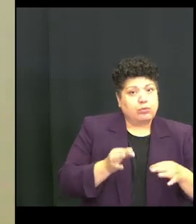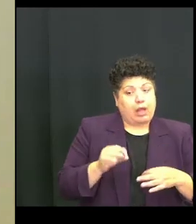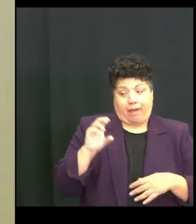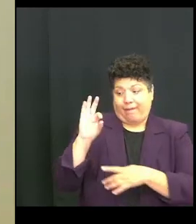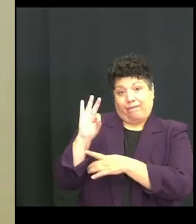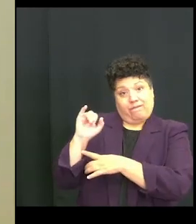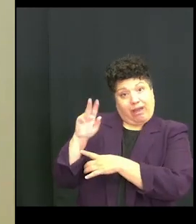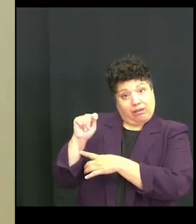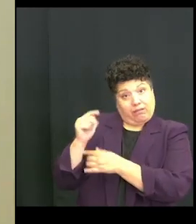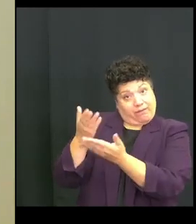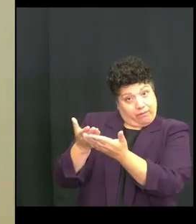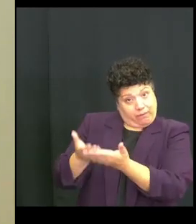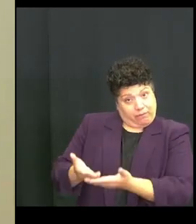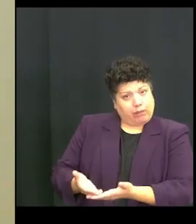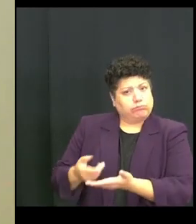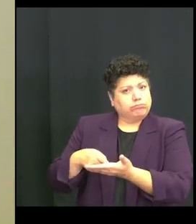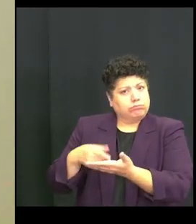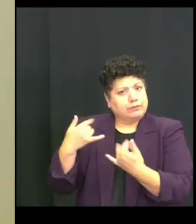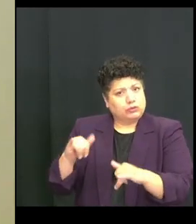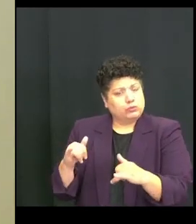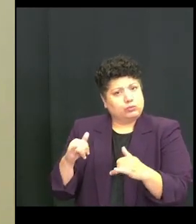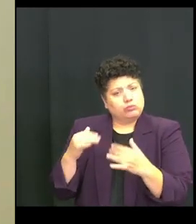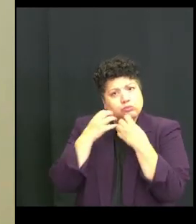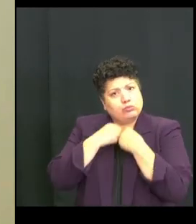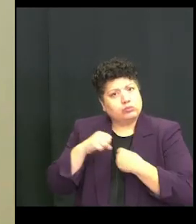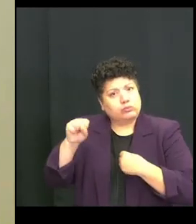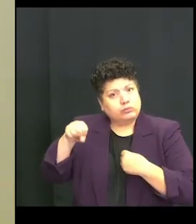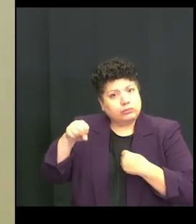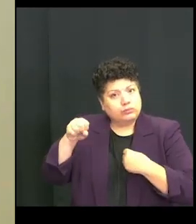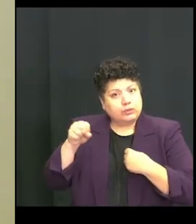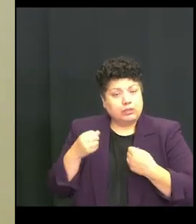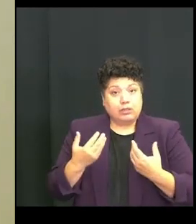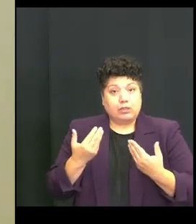There's this increasingly current idea,